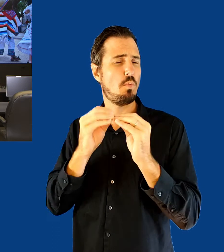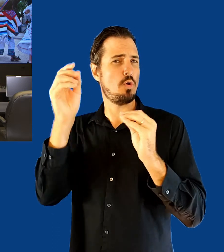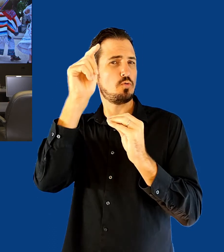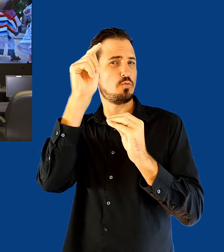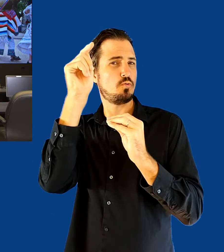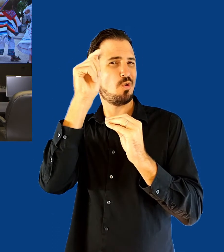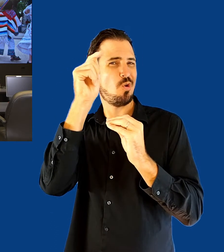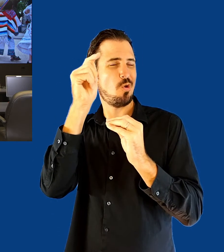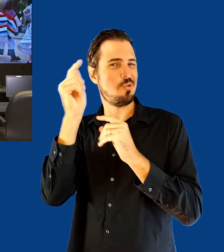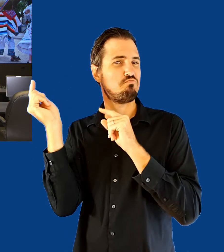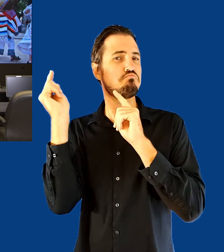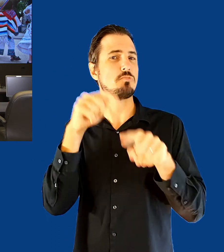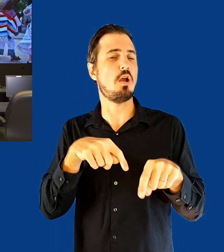This is unfortunate.